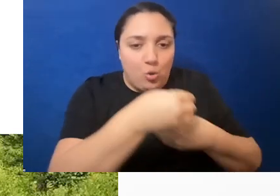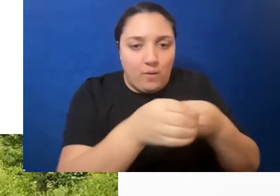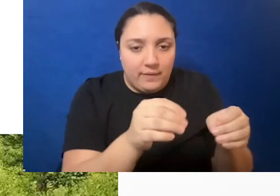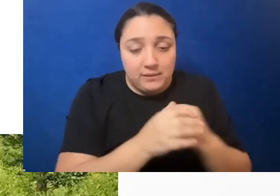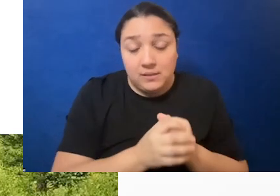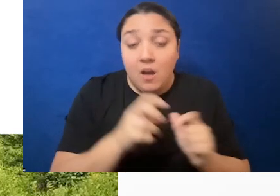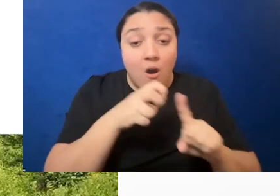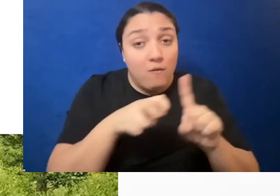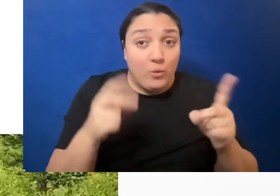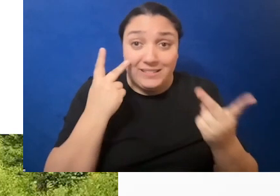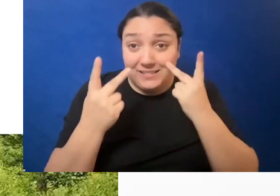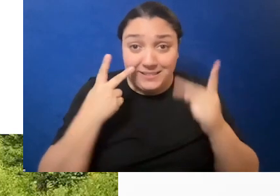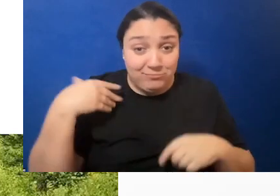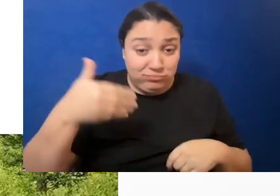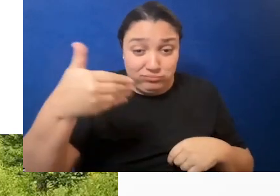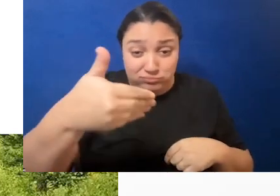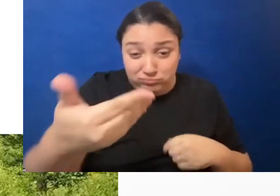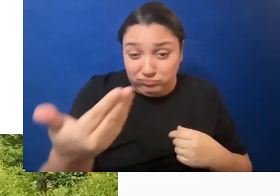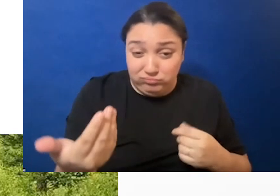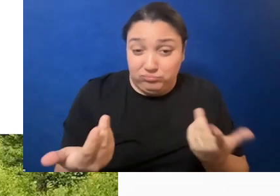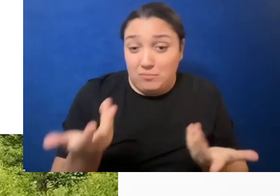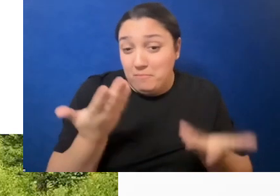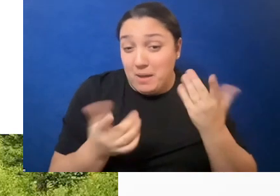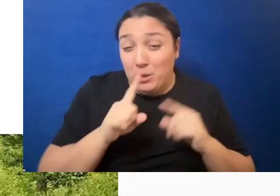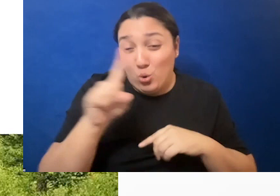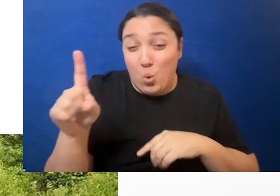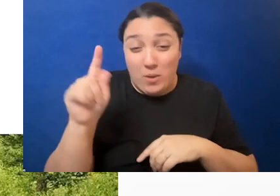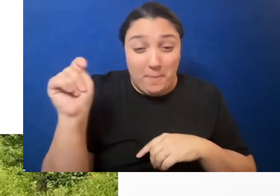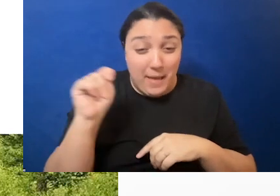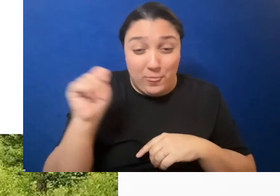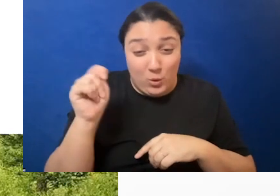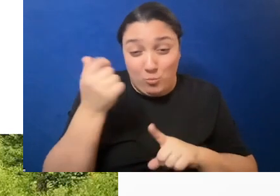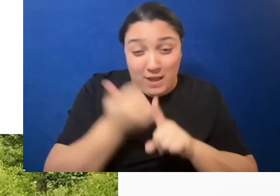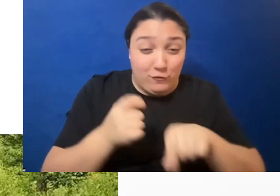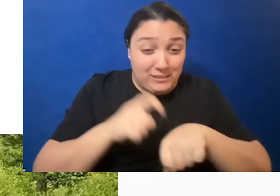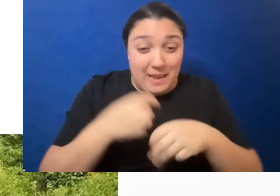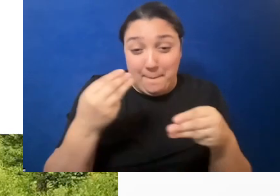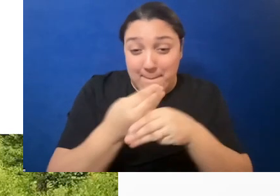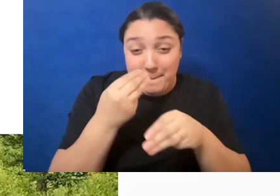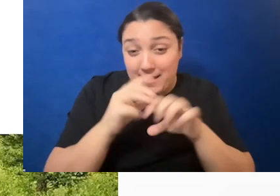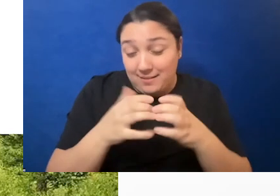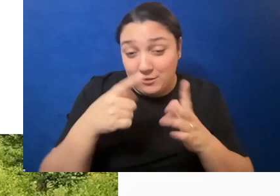LITTLE BEHAVIORS LIKE GOING TO THE BATHROOM EVERY TIME THE MATH STARTS.